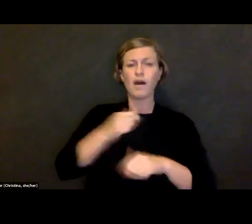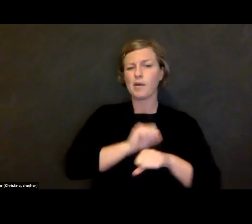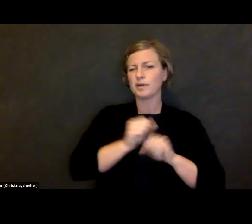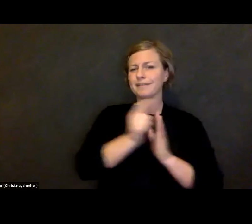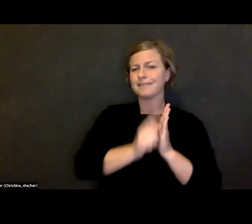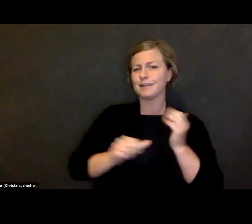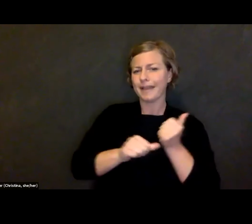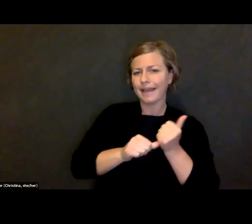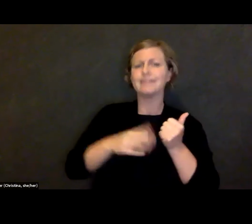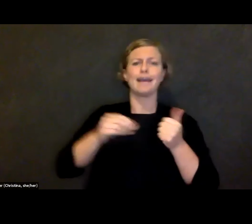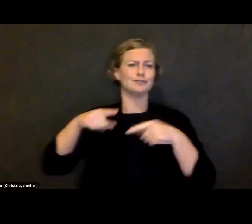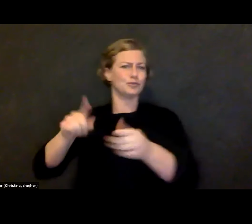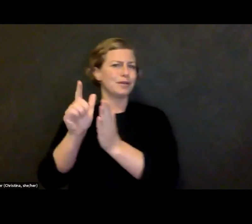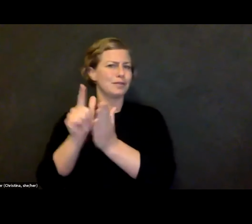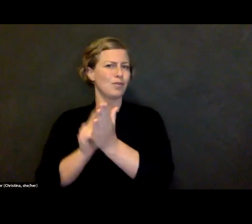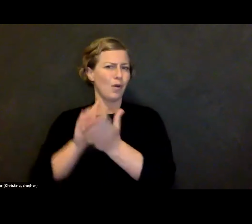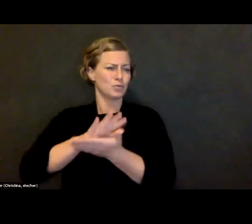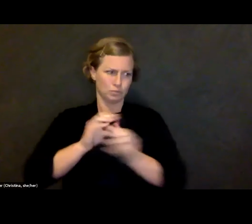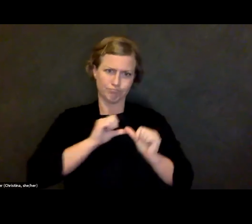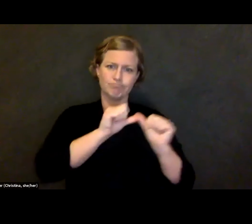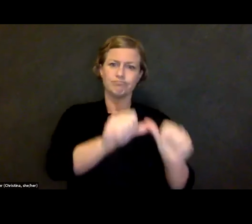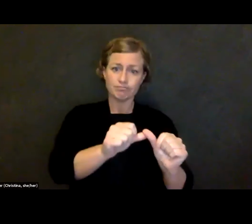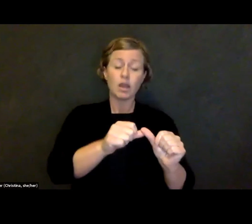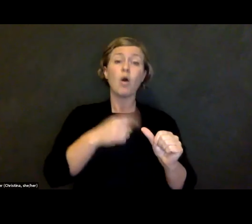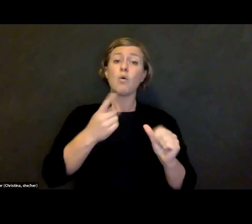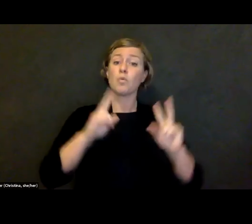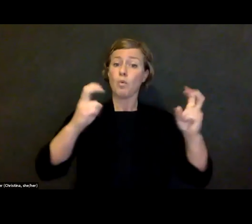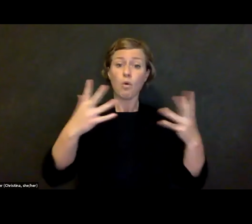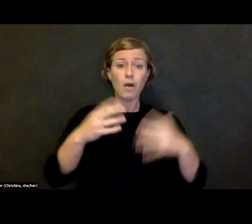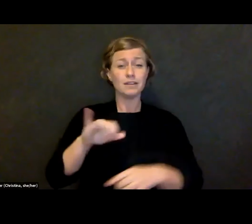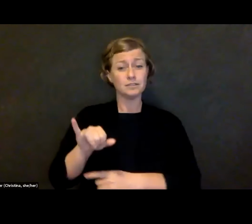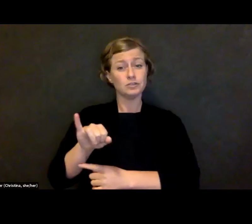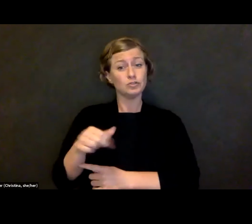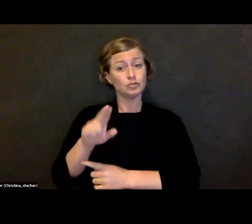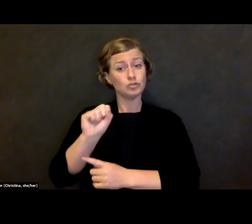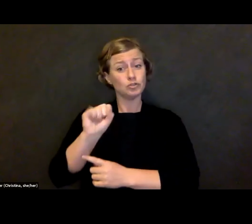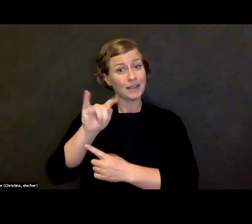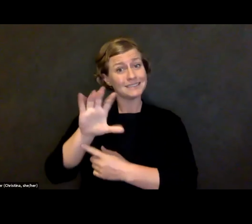appreciate at legal aid and I started there before I started law school and then